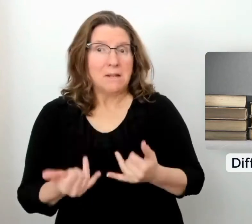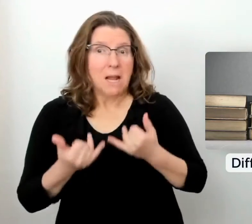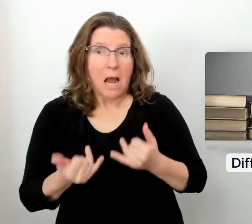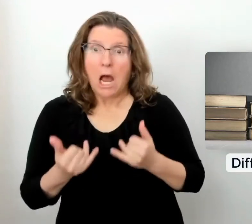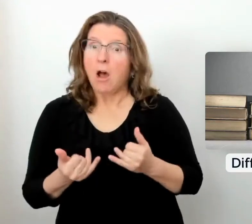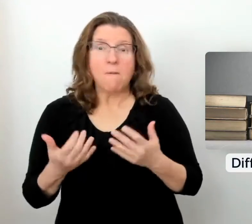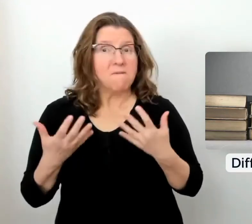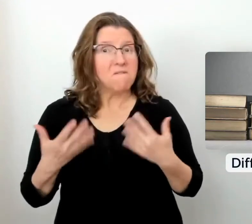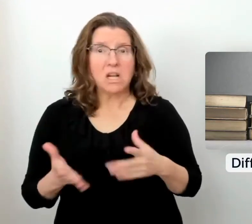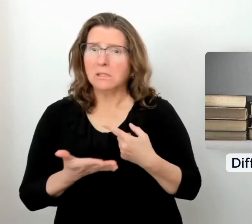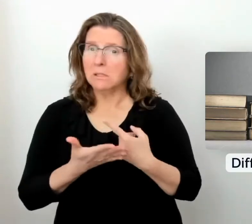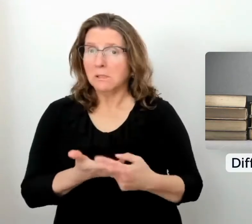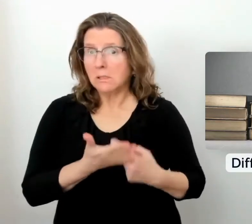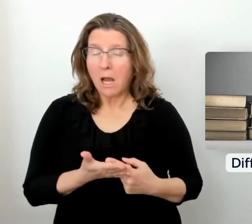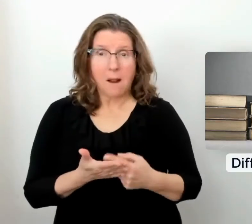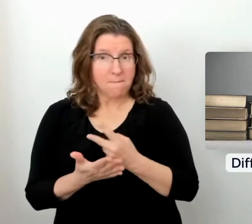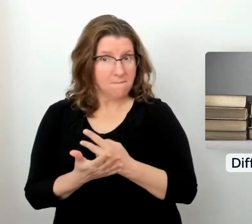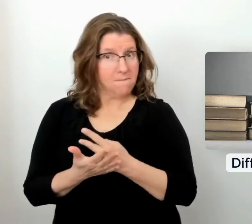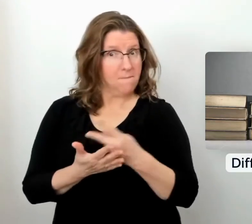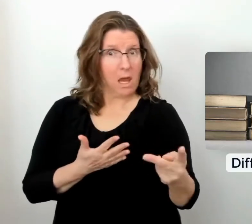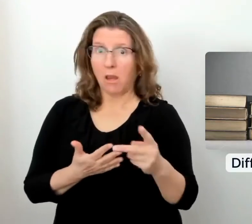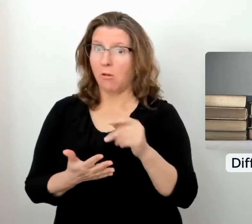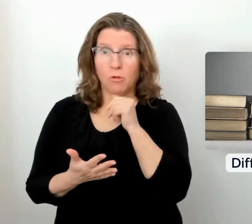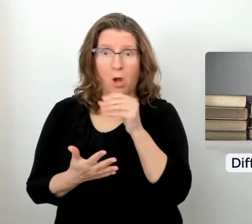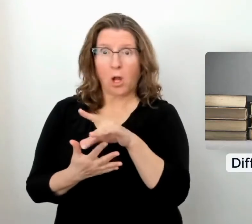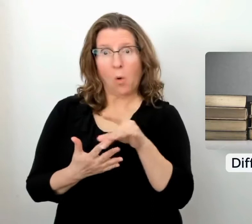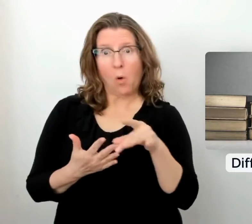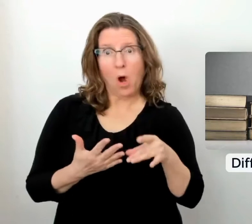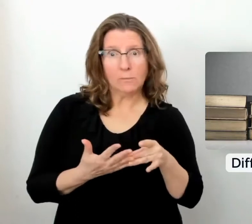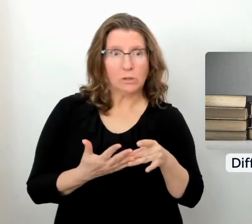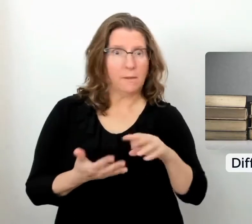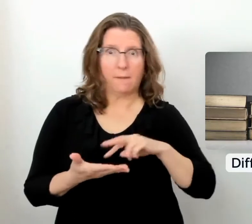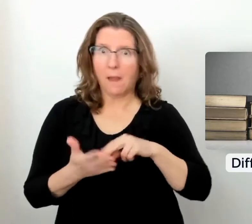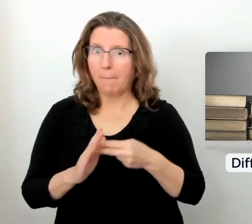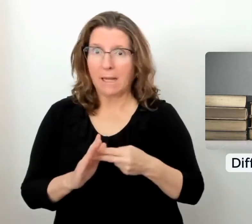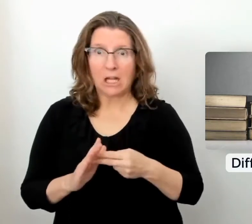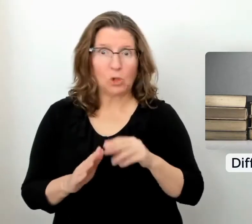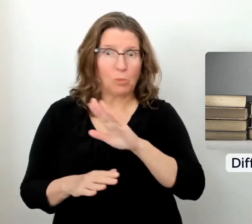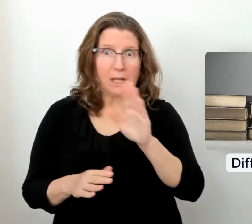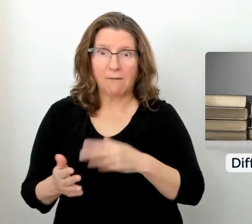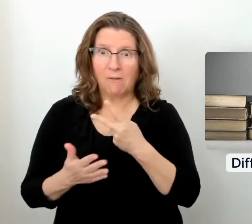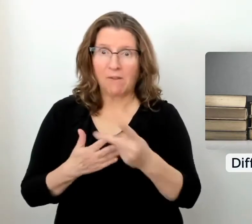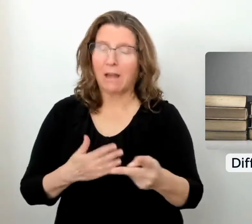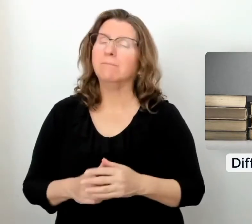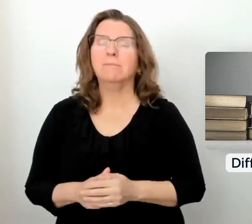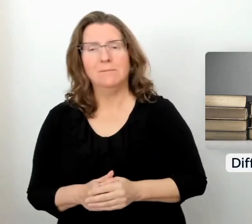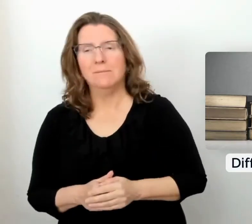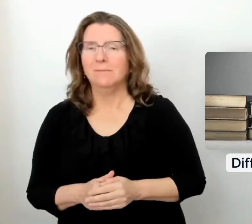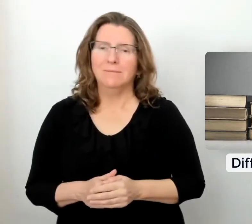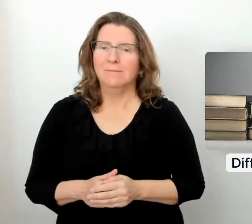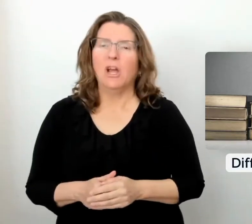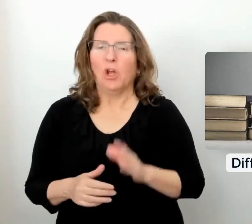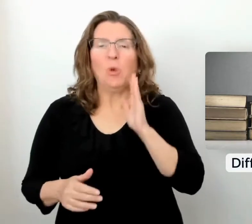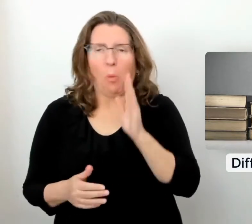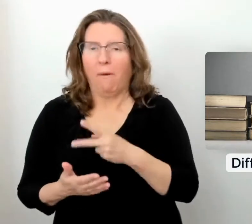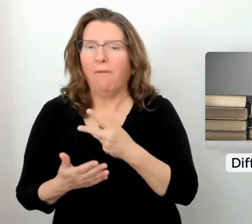Now that we have introduced the idea that "failure is not an option" - let's get real -